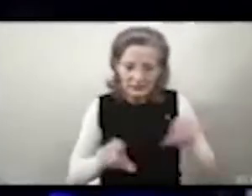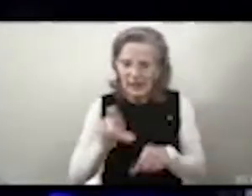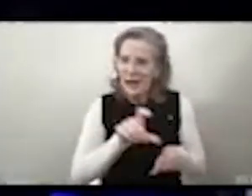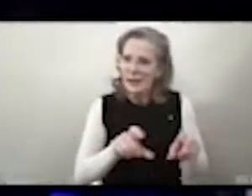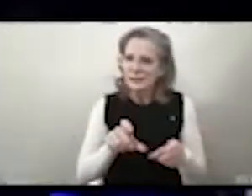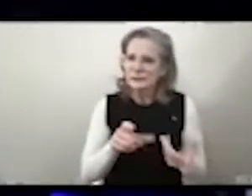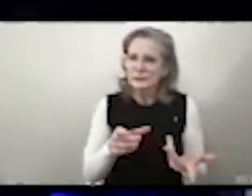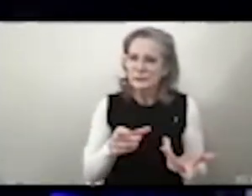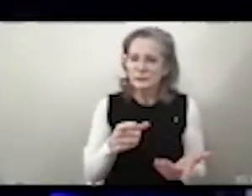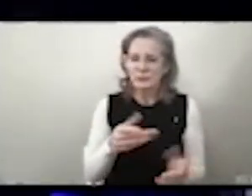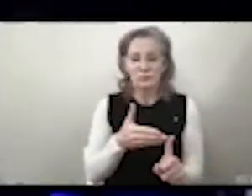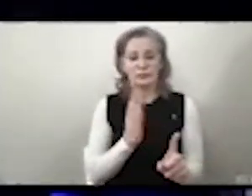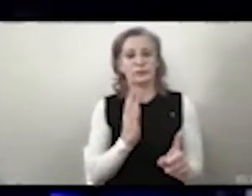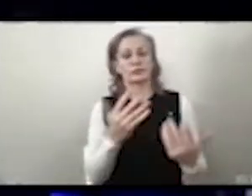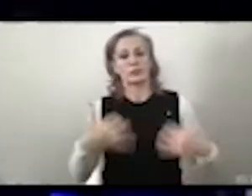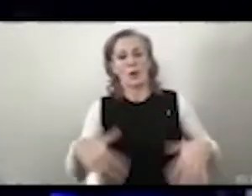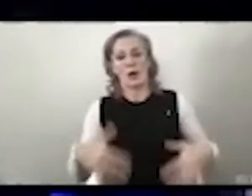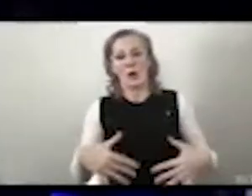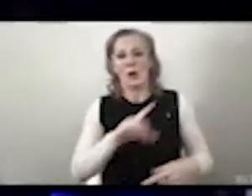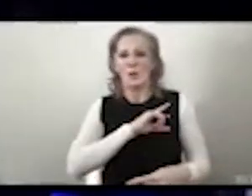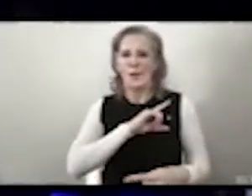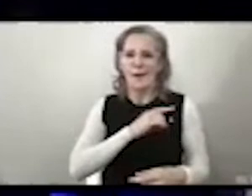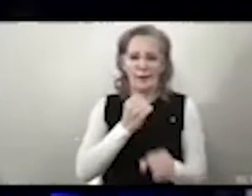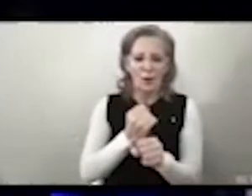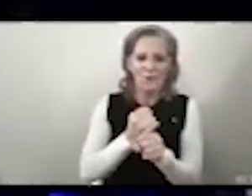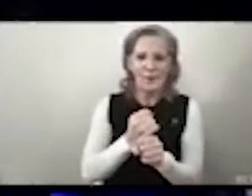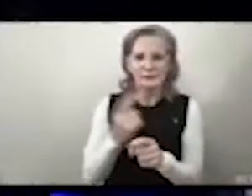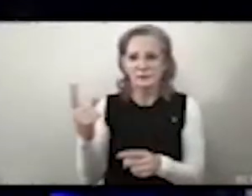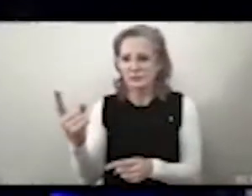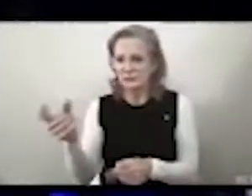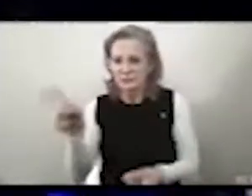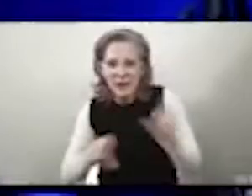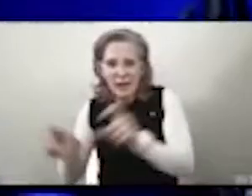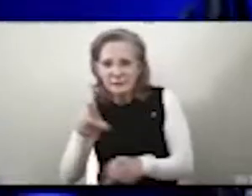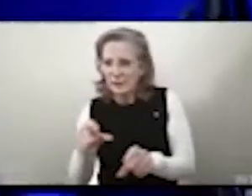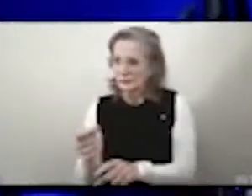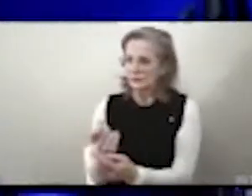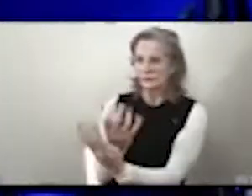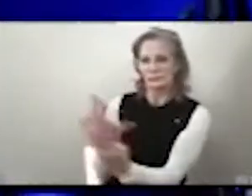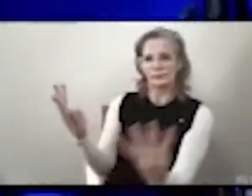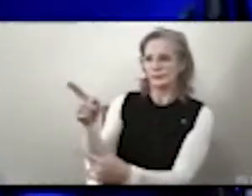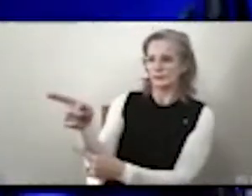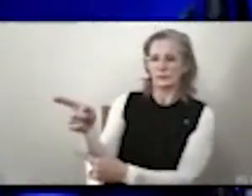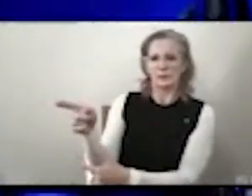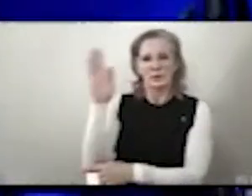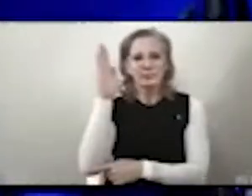scientists jointly briefing the public. The Commission recognises and celebrates the role that data